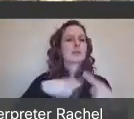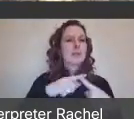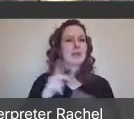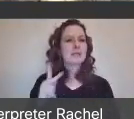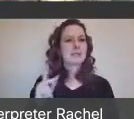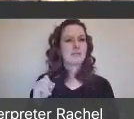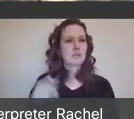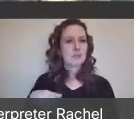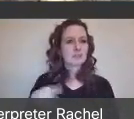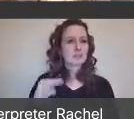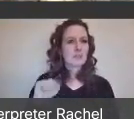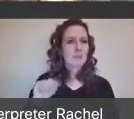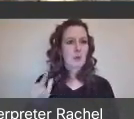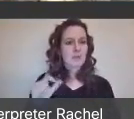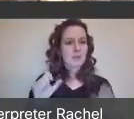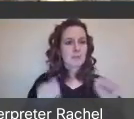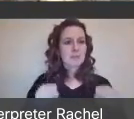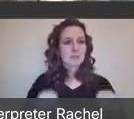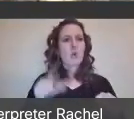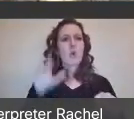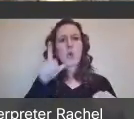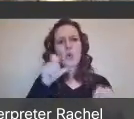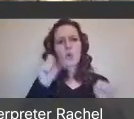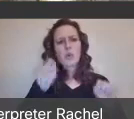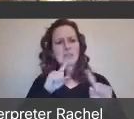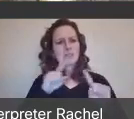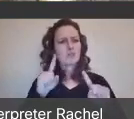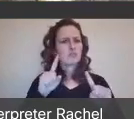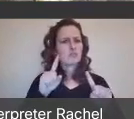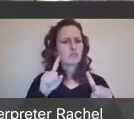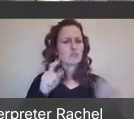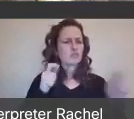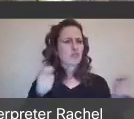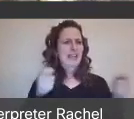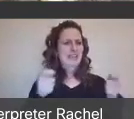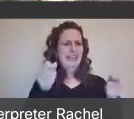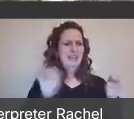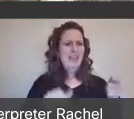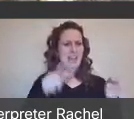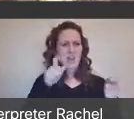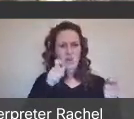Who would have to report or who would have to regulate that and what do you say to people